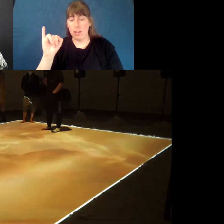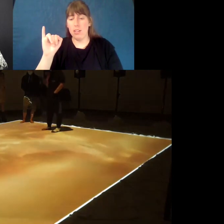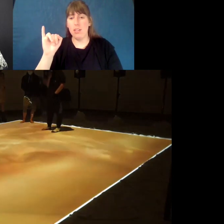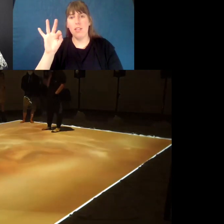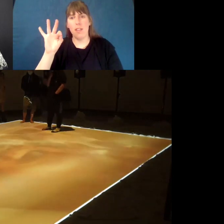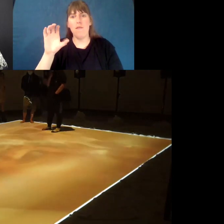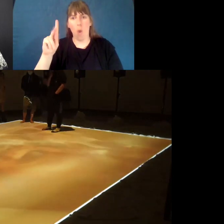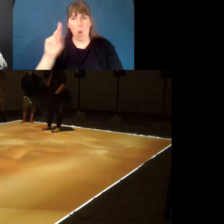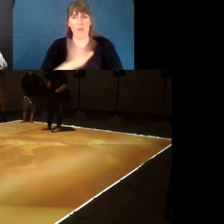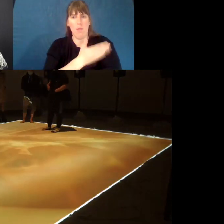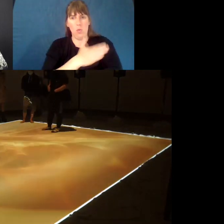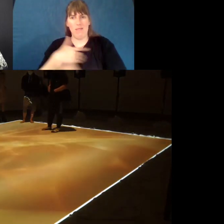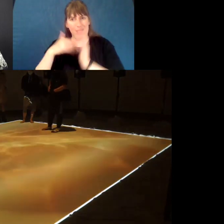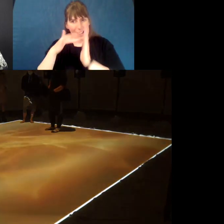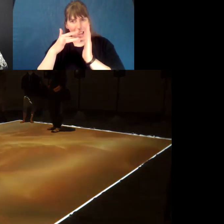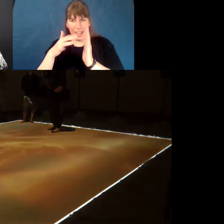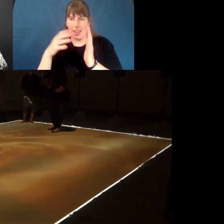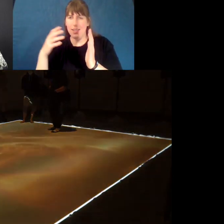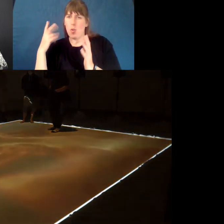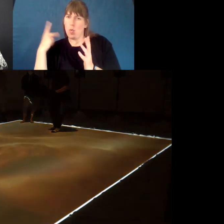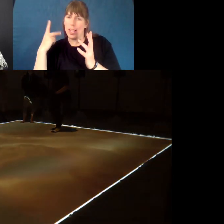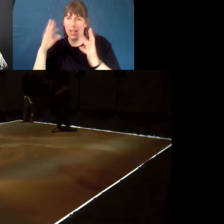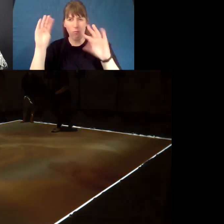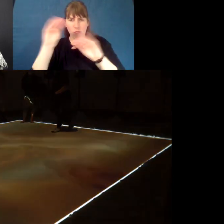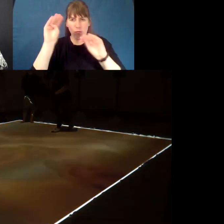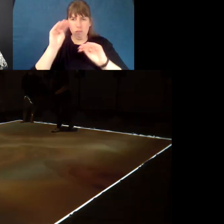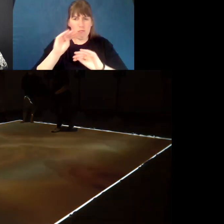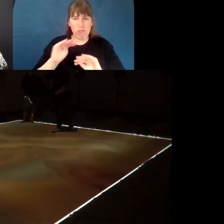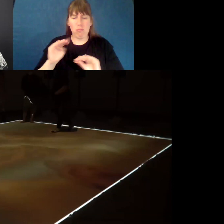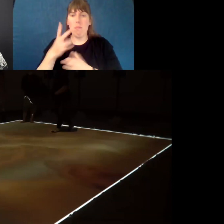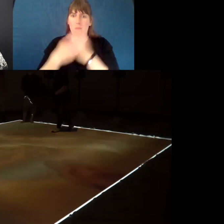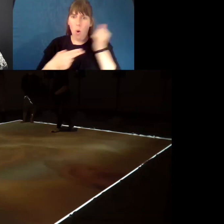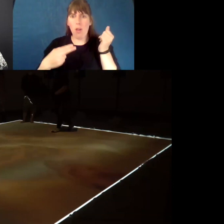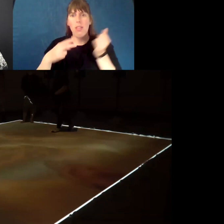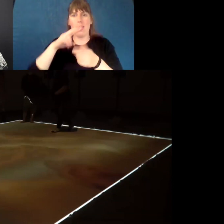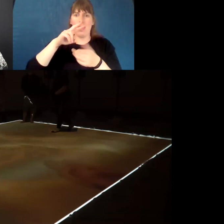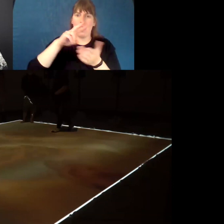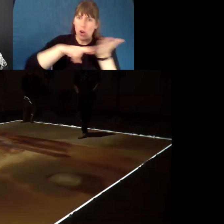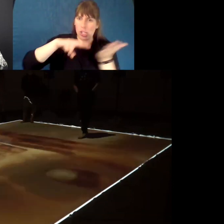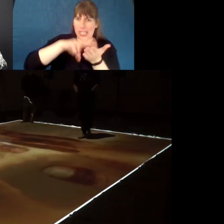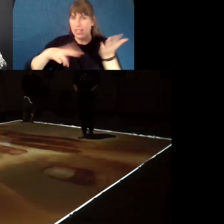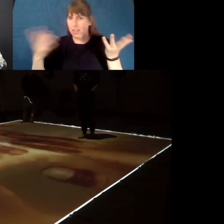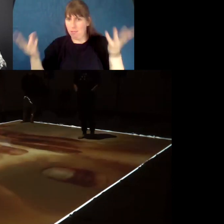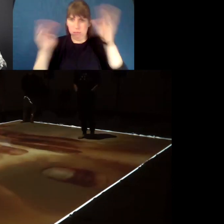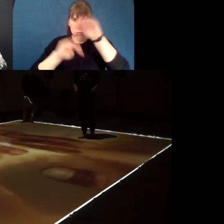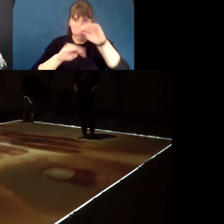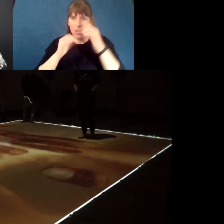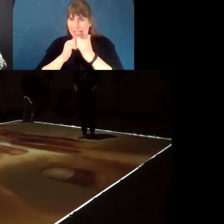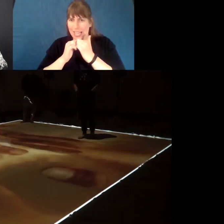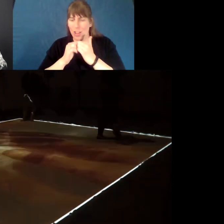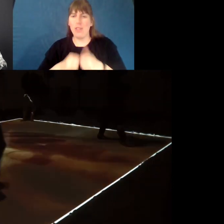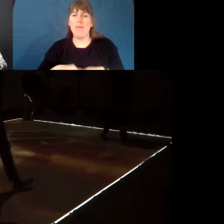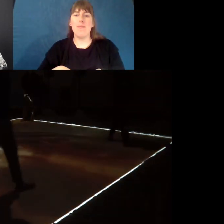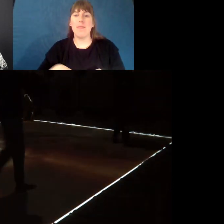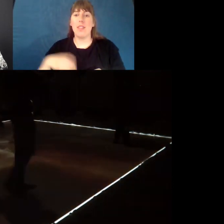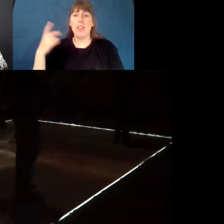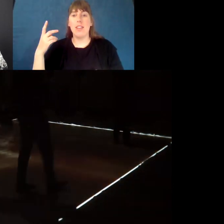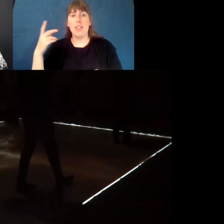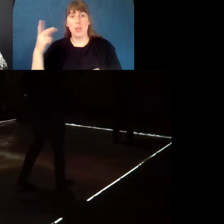to frame the melodies of our two verses, and the moment where we also sing together at the end.